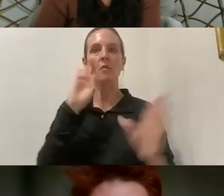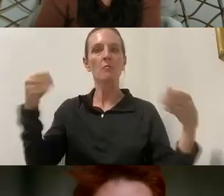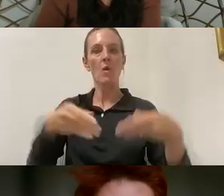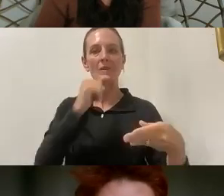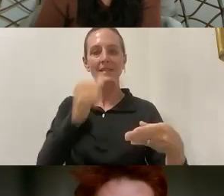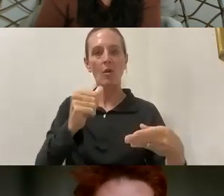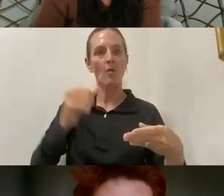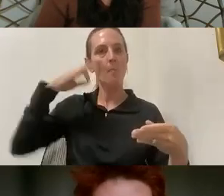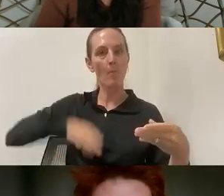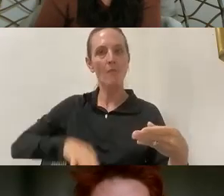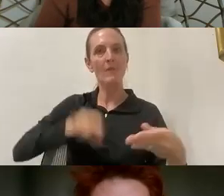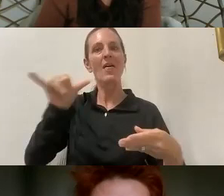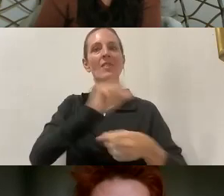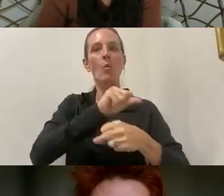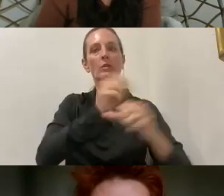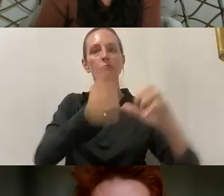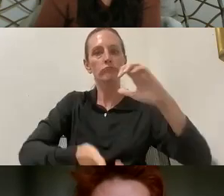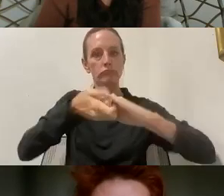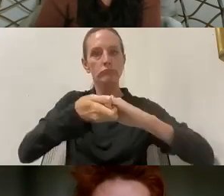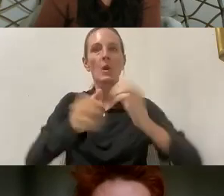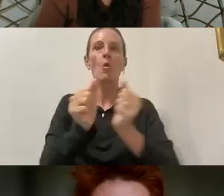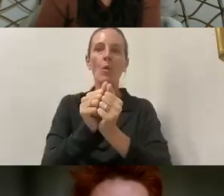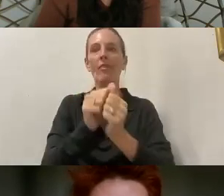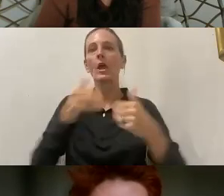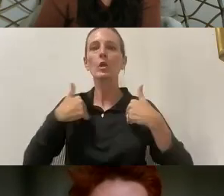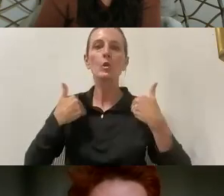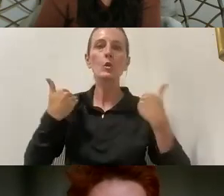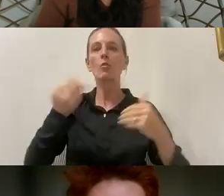communities in Canada and abroad to create a more just and equitable world.